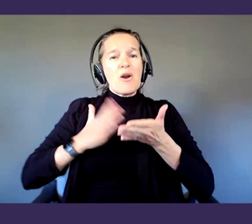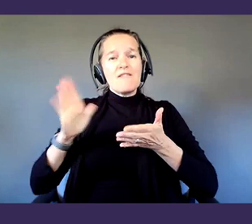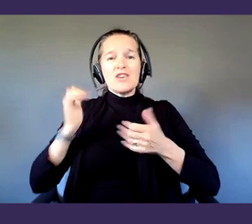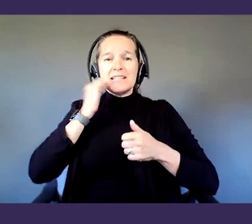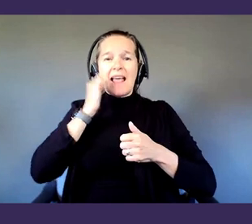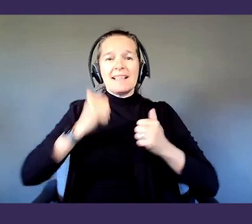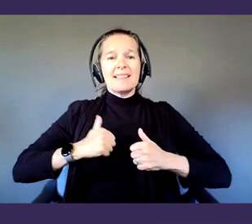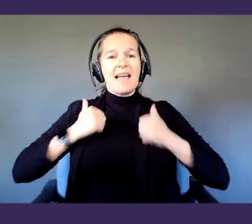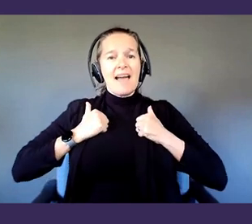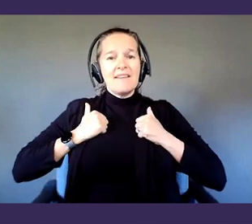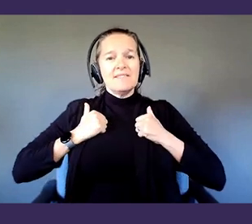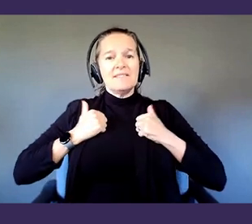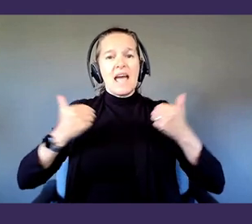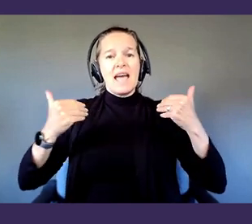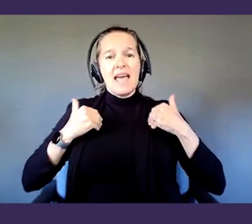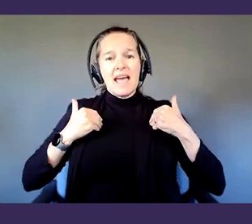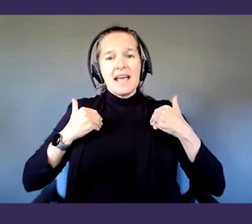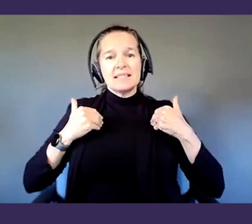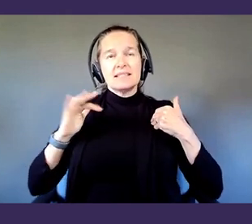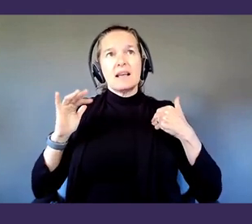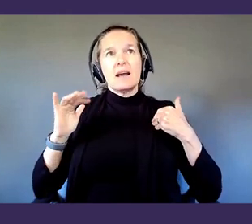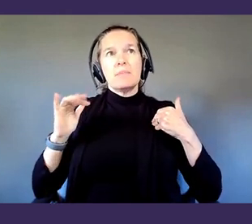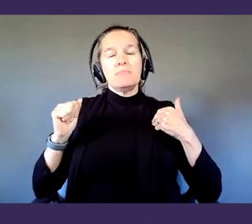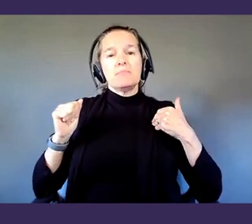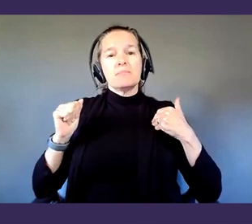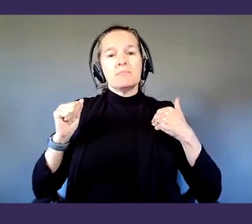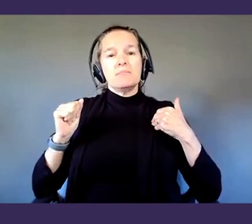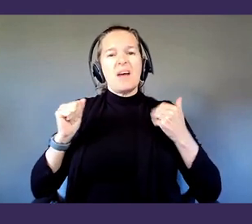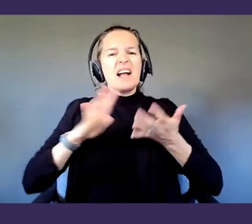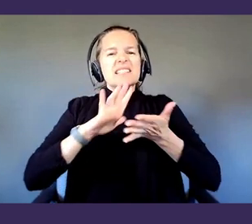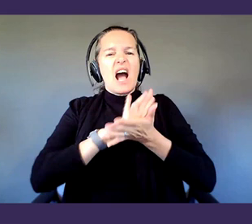has a document that indicates obligations